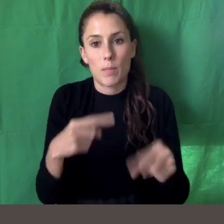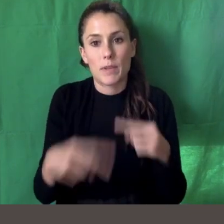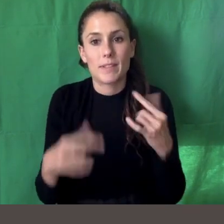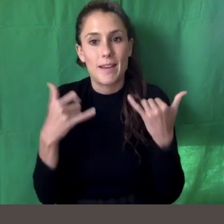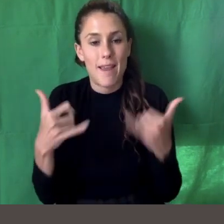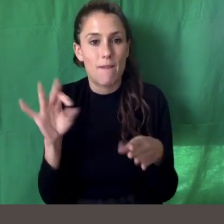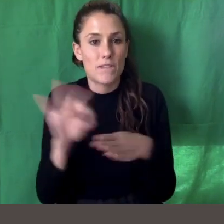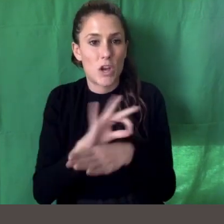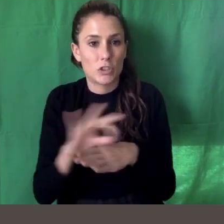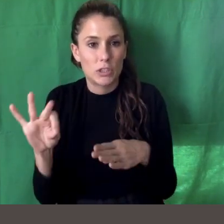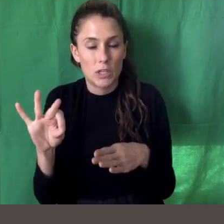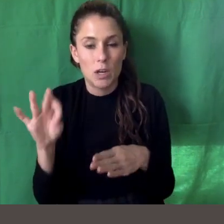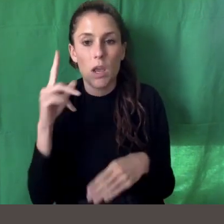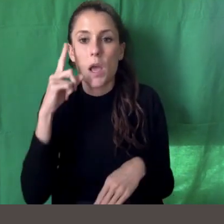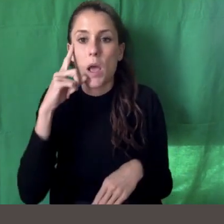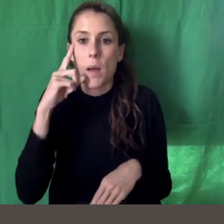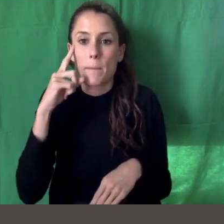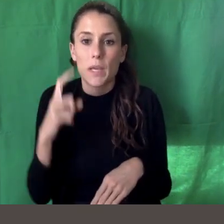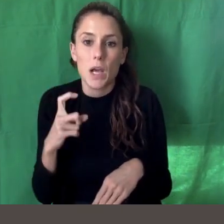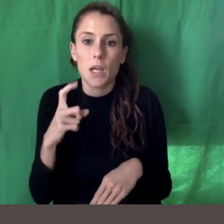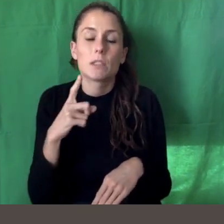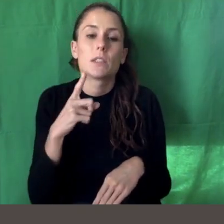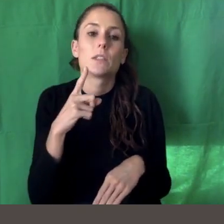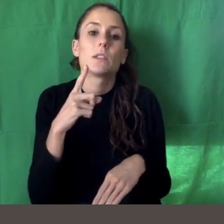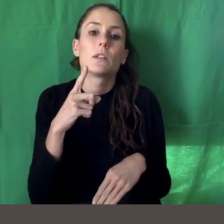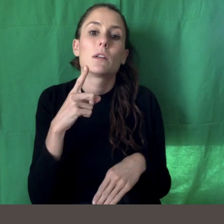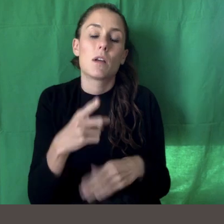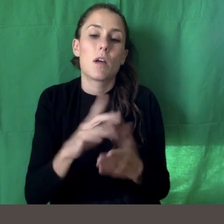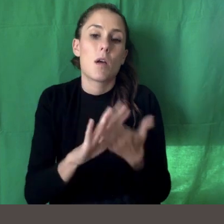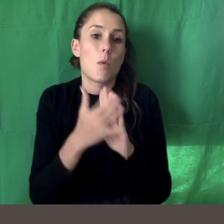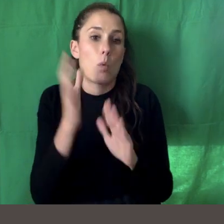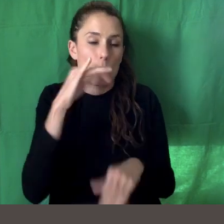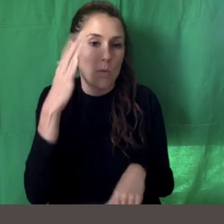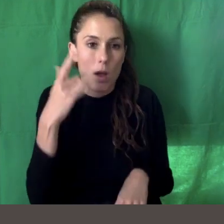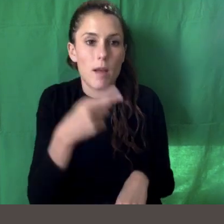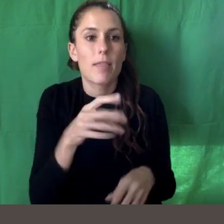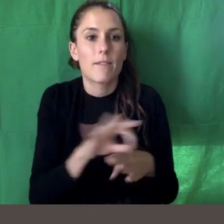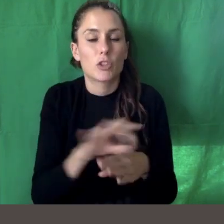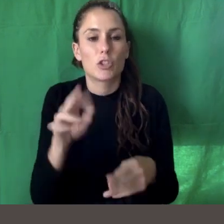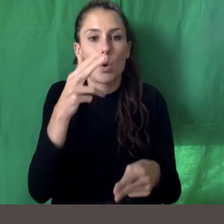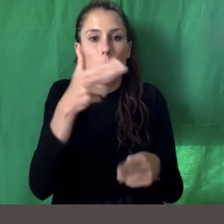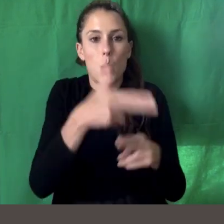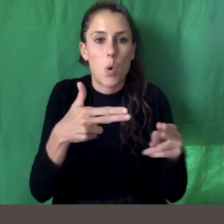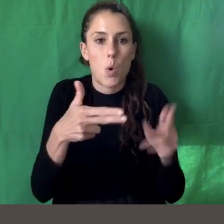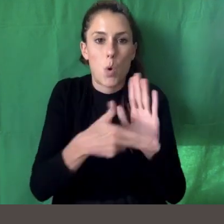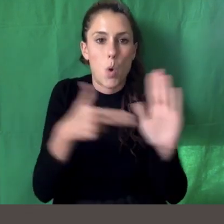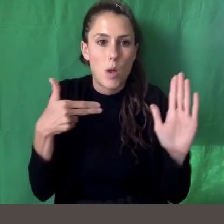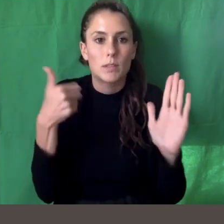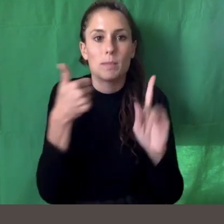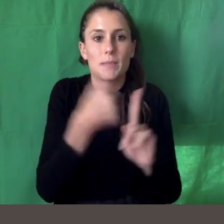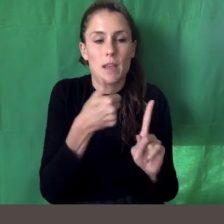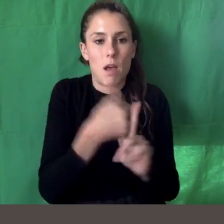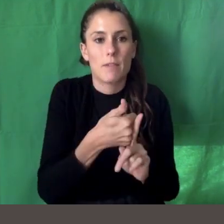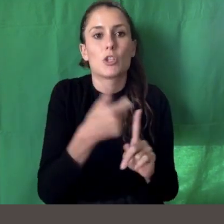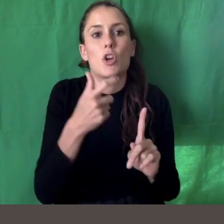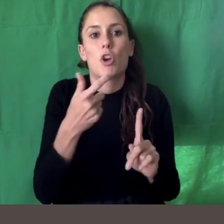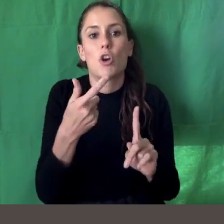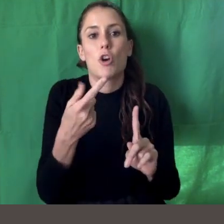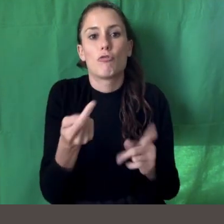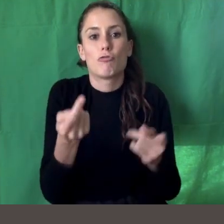function calls and to make things even weirder the function calls themselves return functions